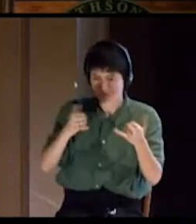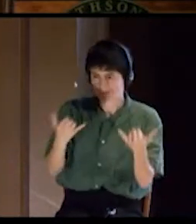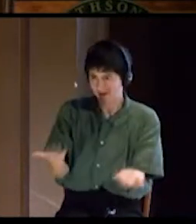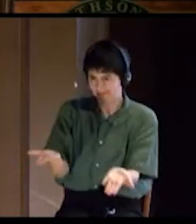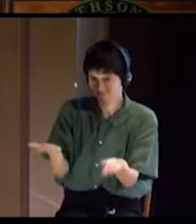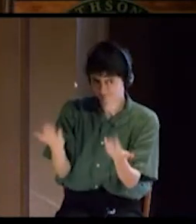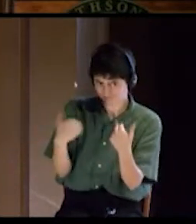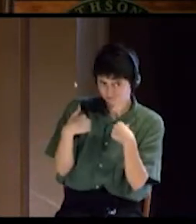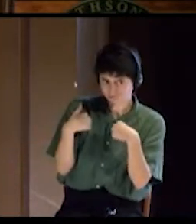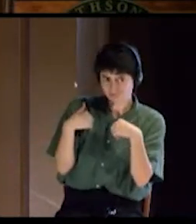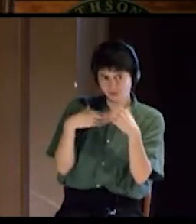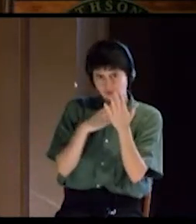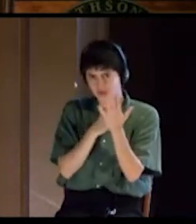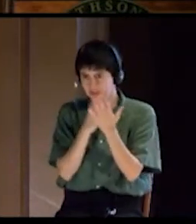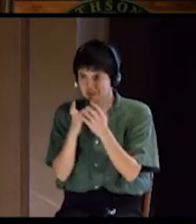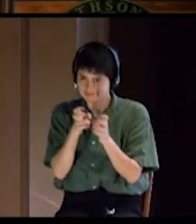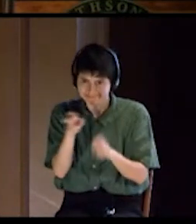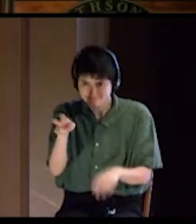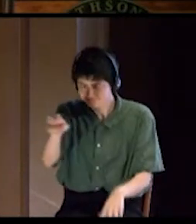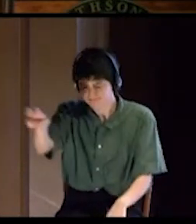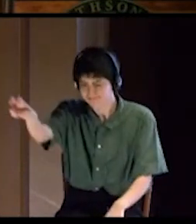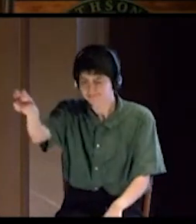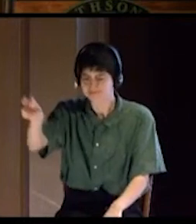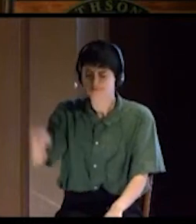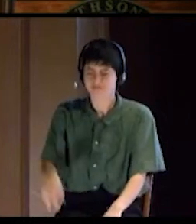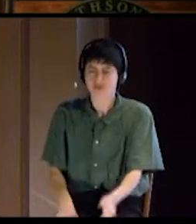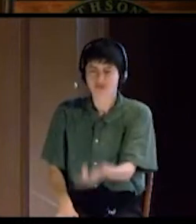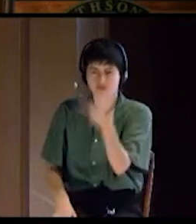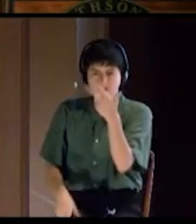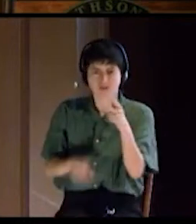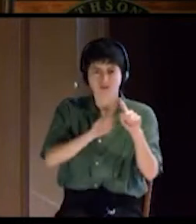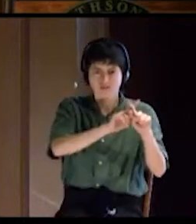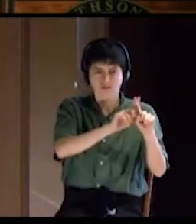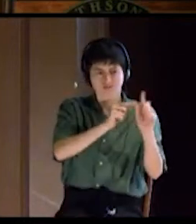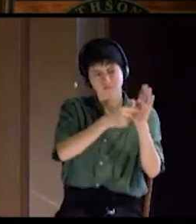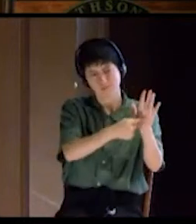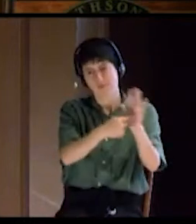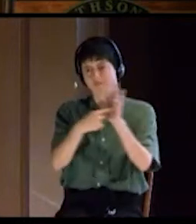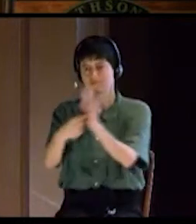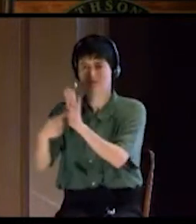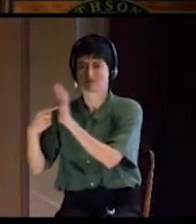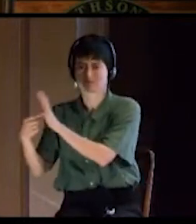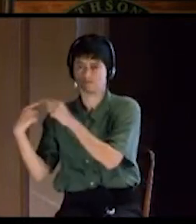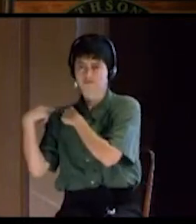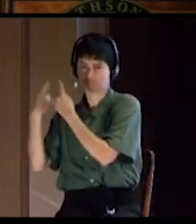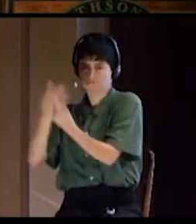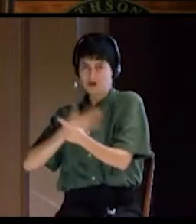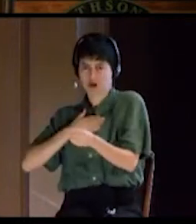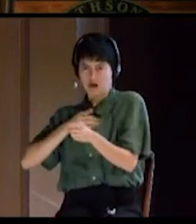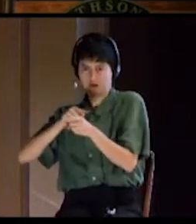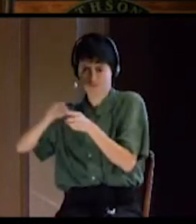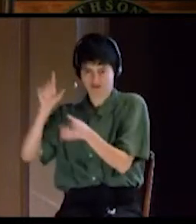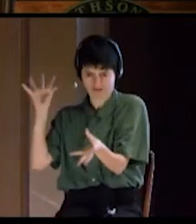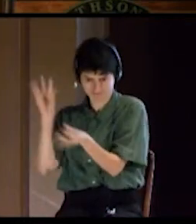of three different examples that I have had throughout my career, spanning three different amounts of time.